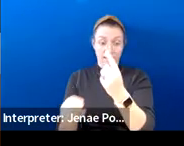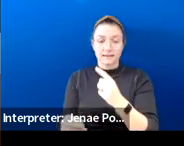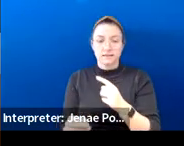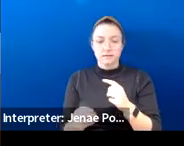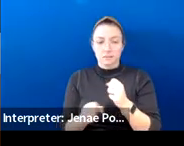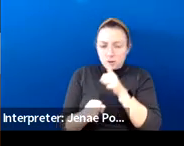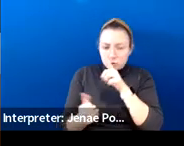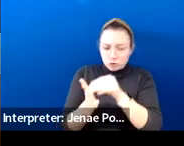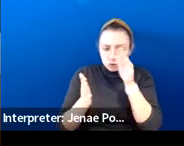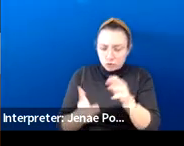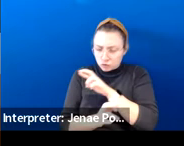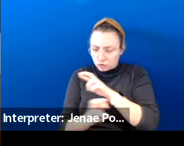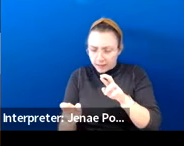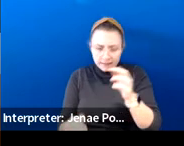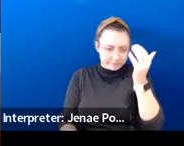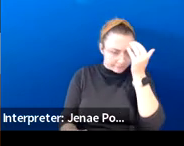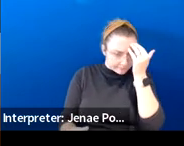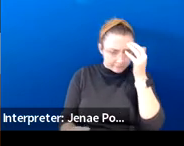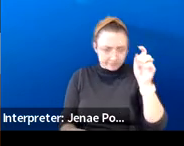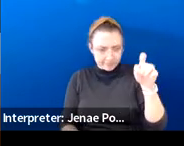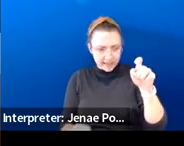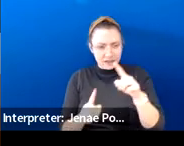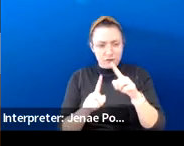with the competencies needed to practice advanced social work.